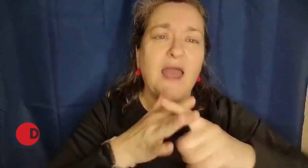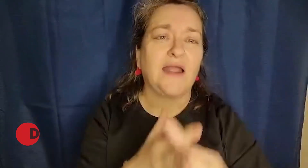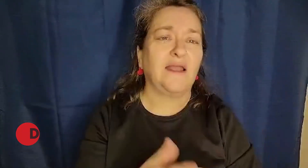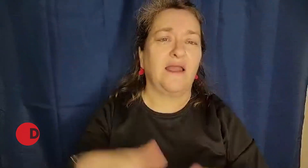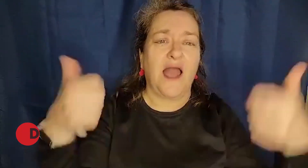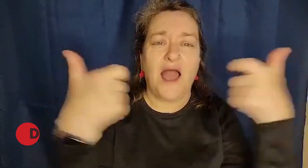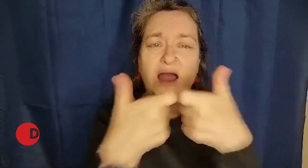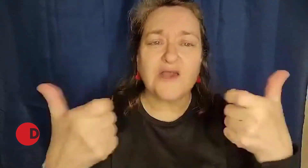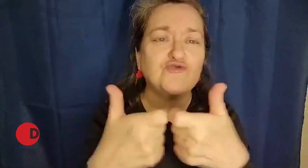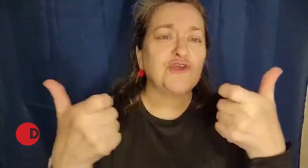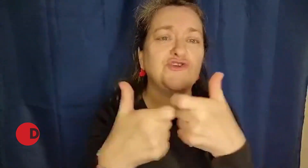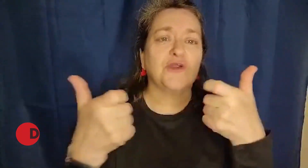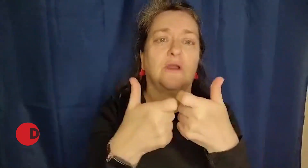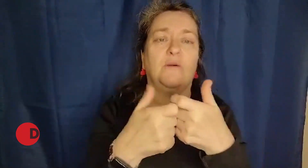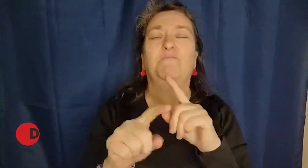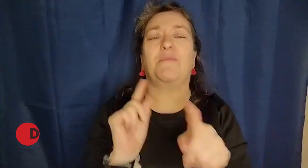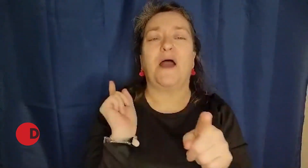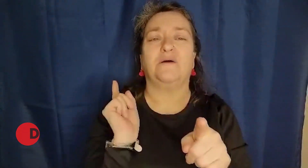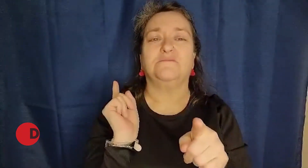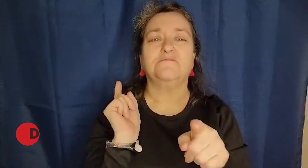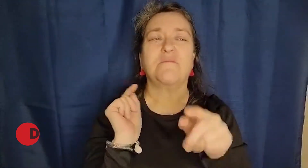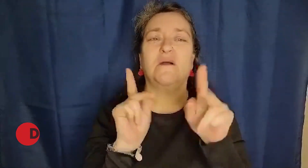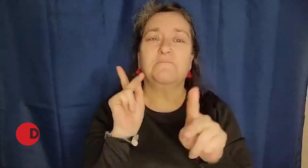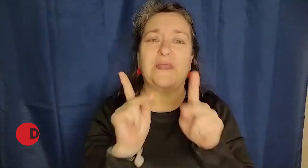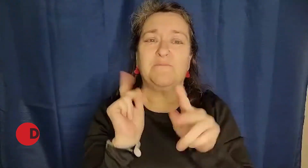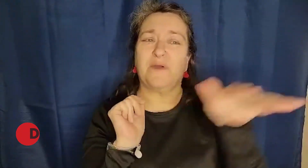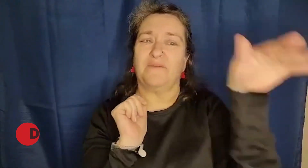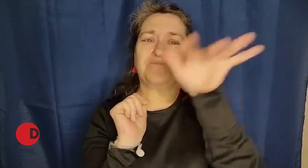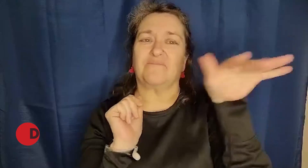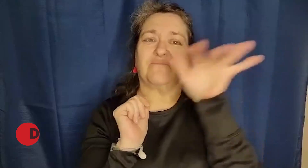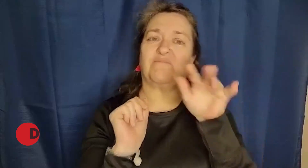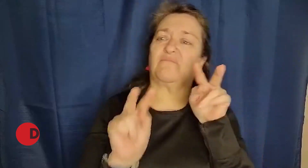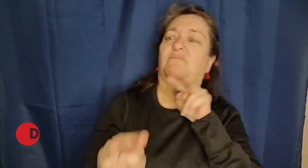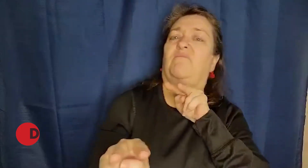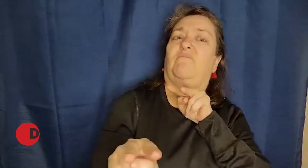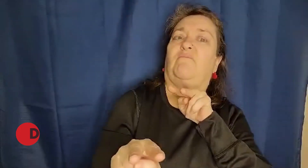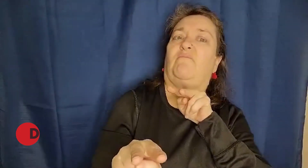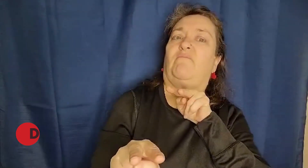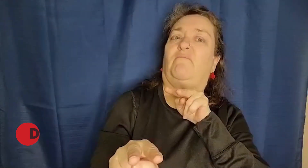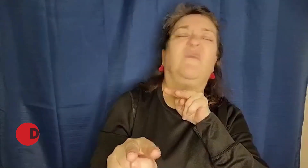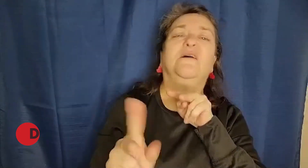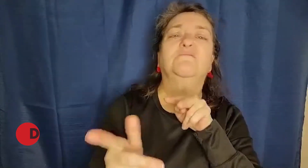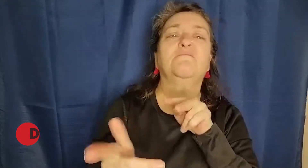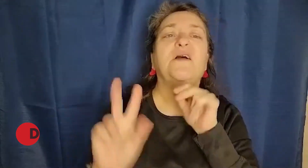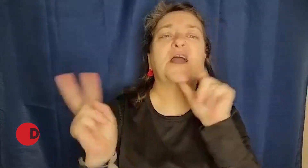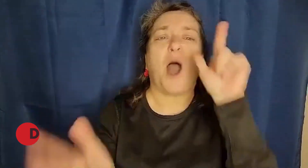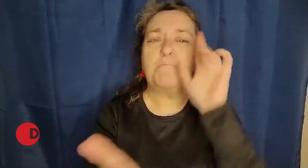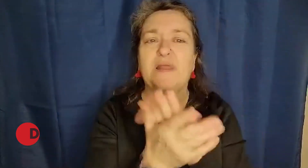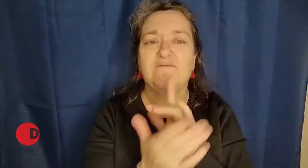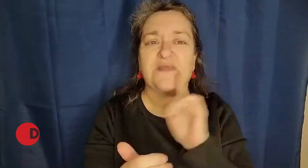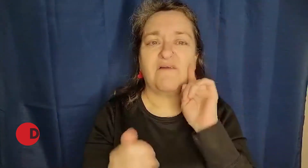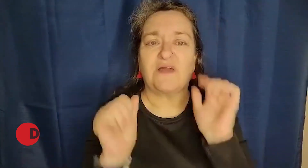electrician, but people looked down on Deaf people,